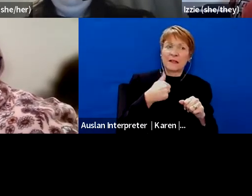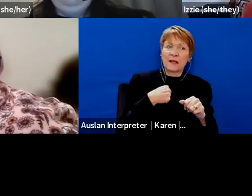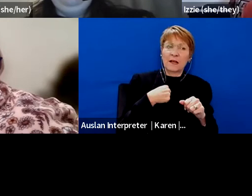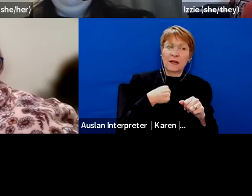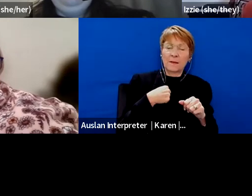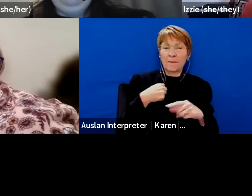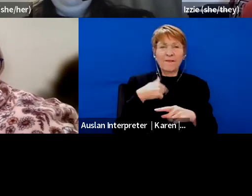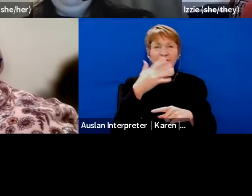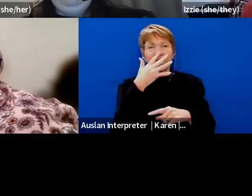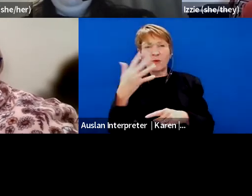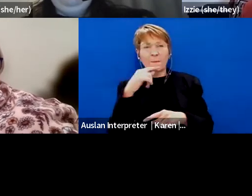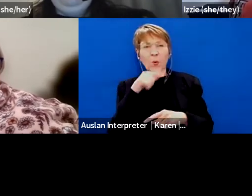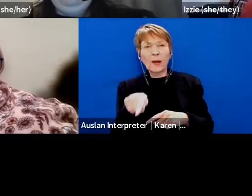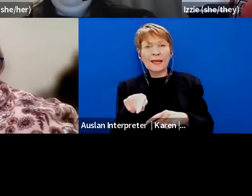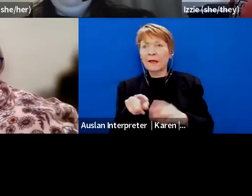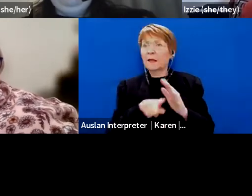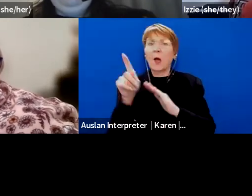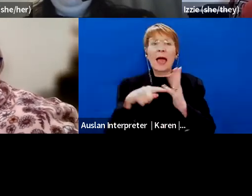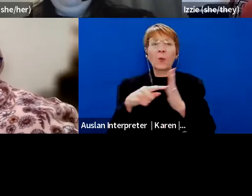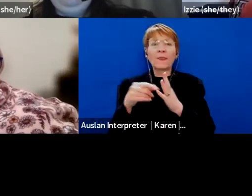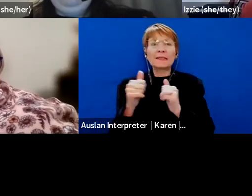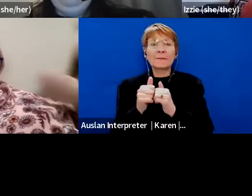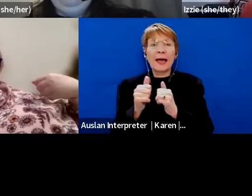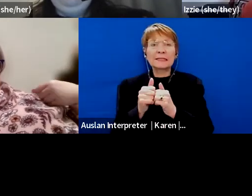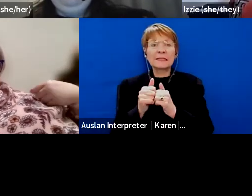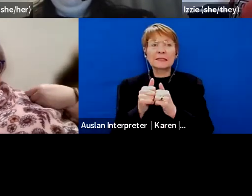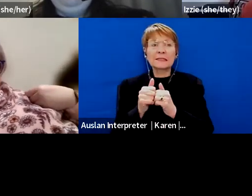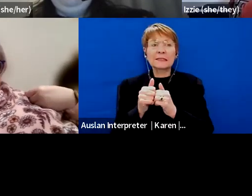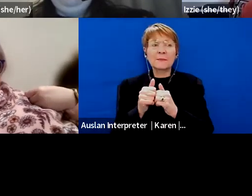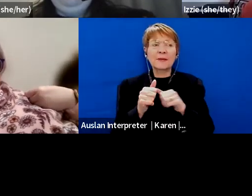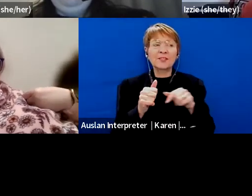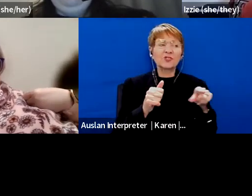I don't stop my 15 year old son from going out and hanging out with his mates yet.